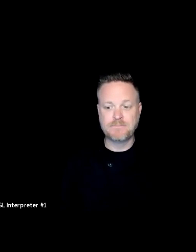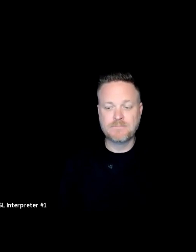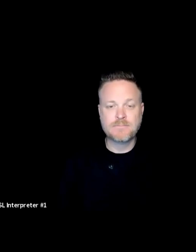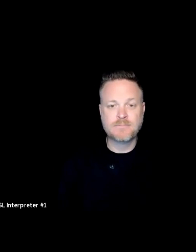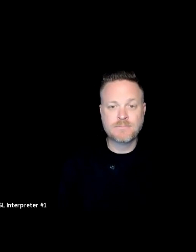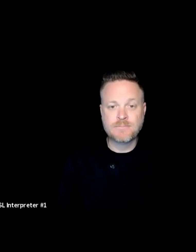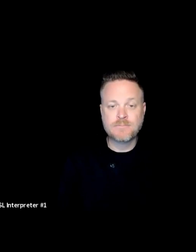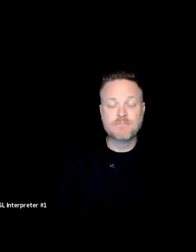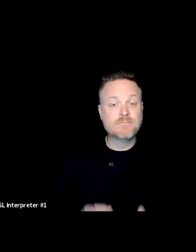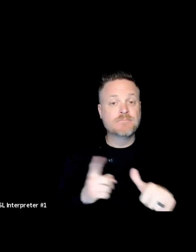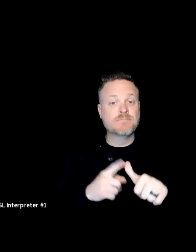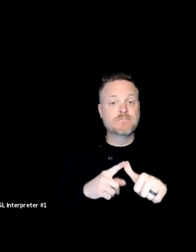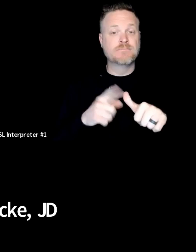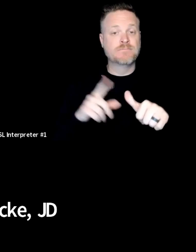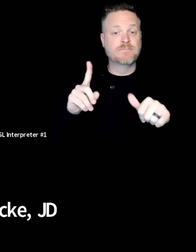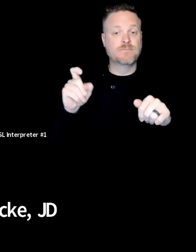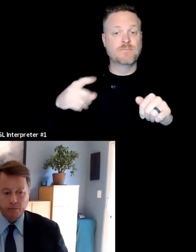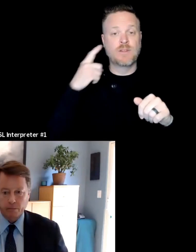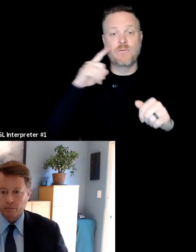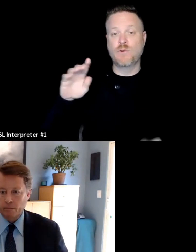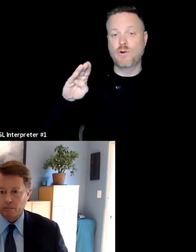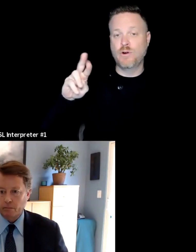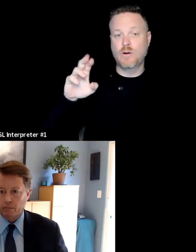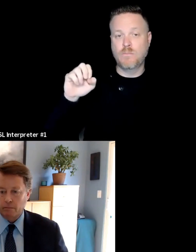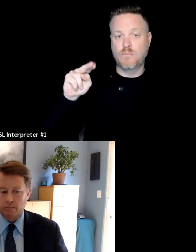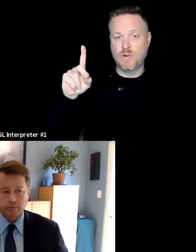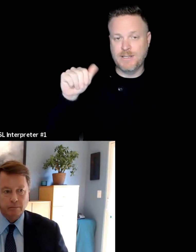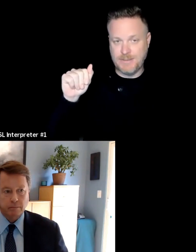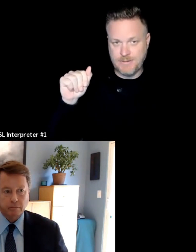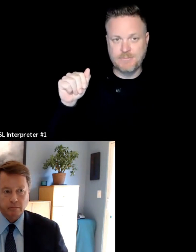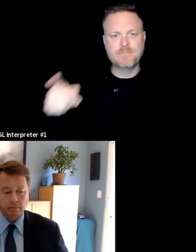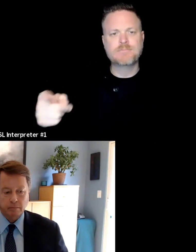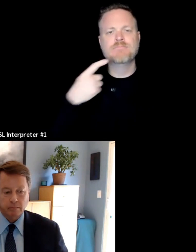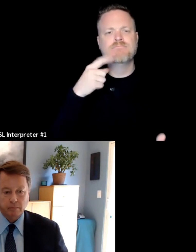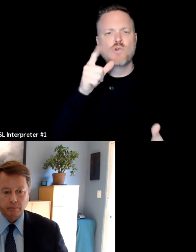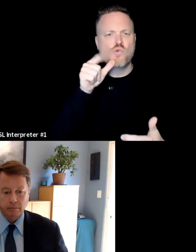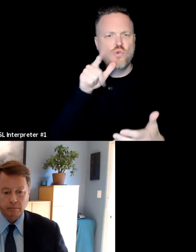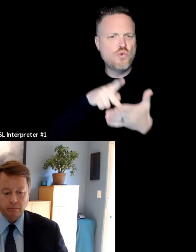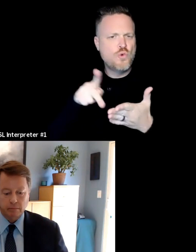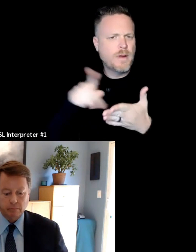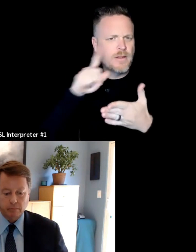First, for Brenda, it says, so who pays for the training in Pennsylvania?